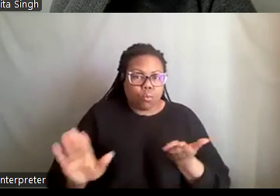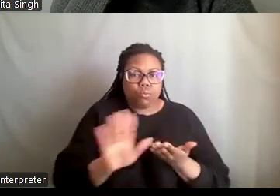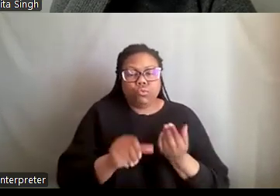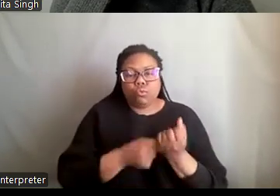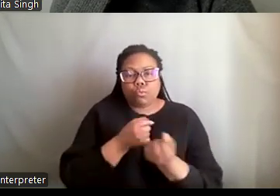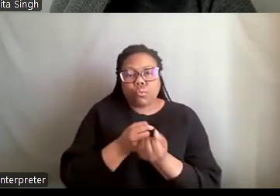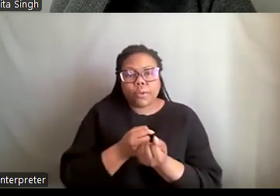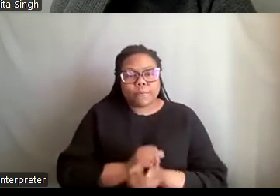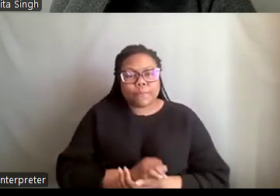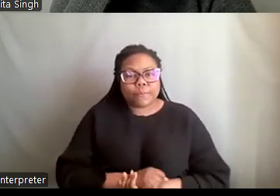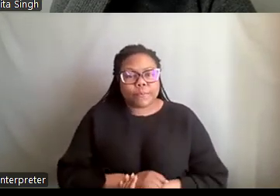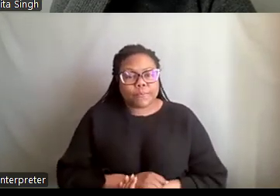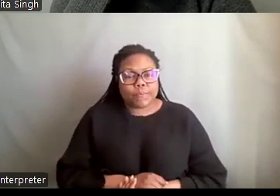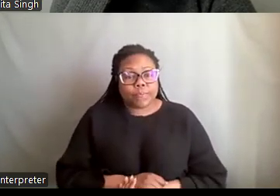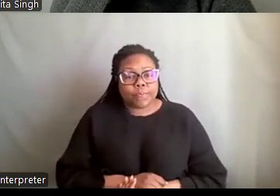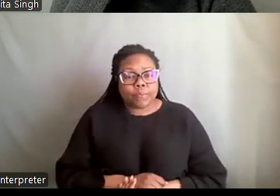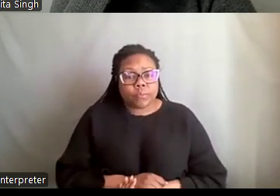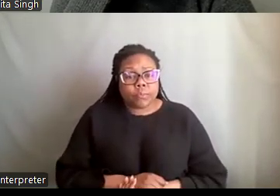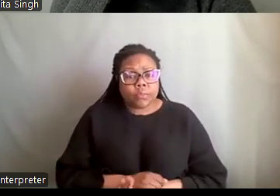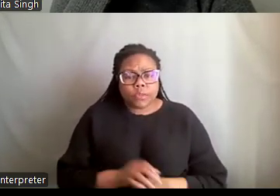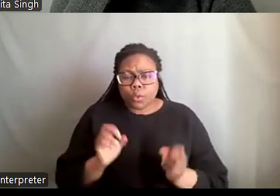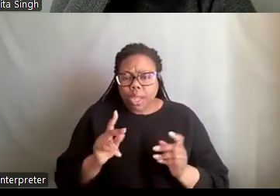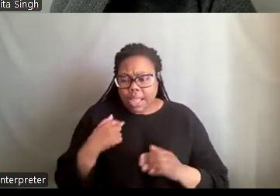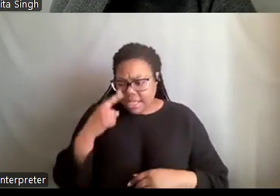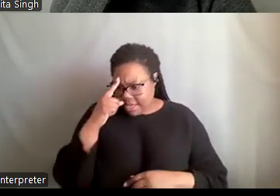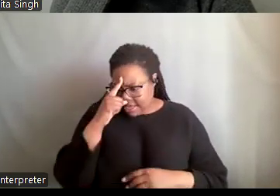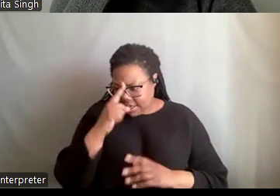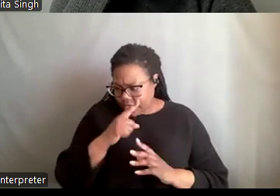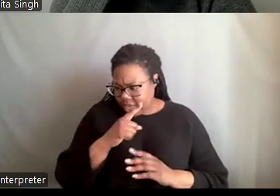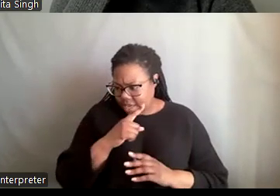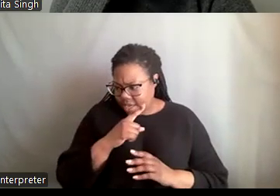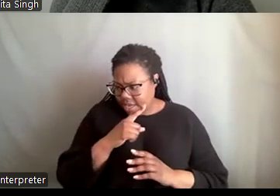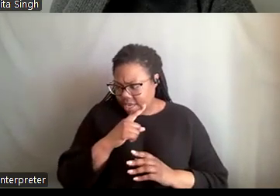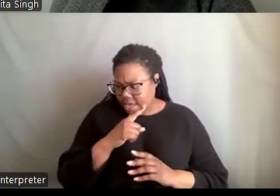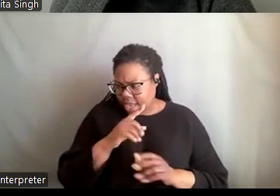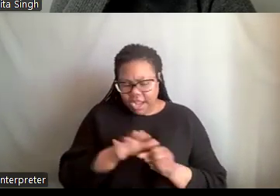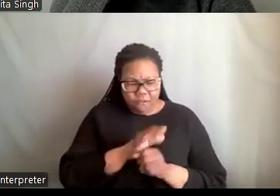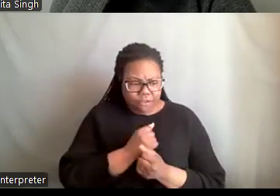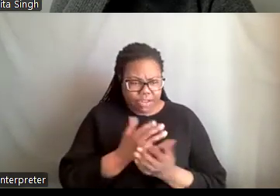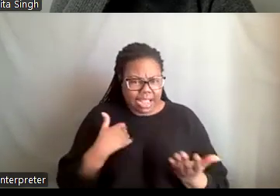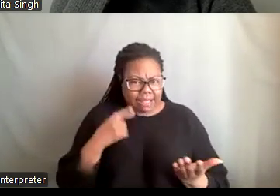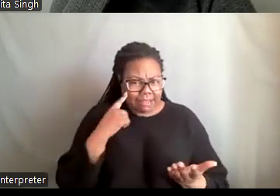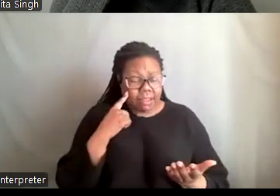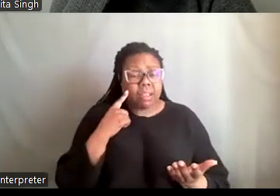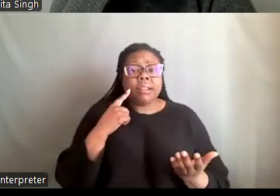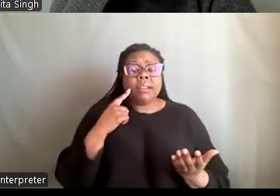have done this today without all those support. Okay. I feel like I'm missing something. I think maybe I got